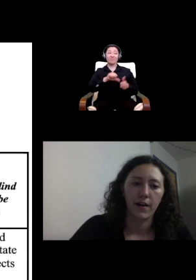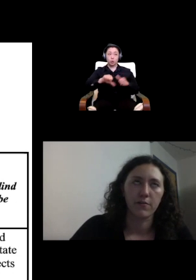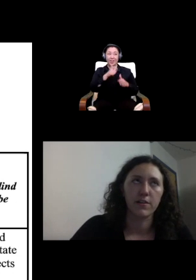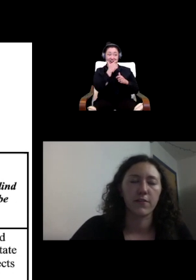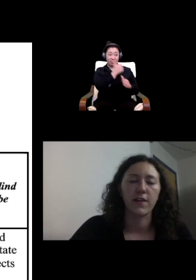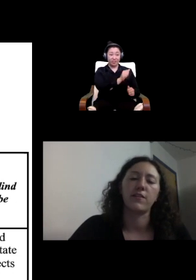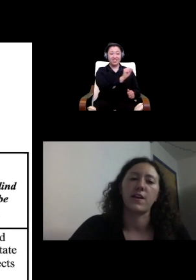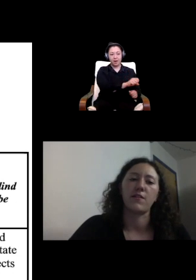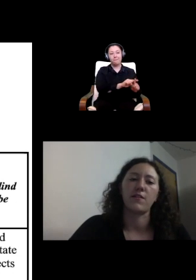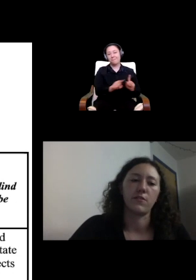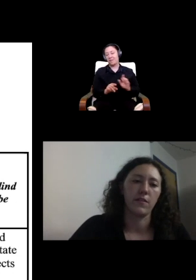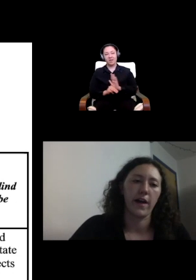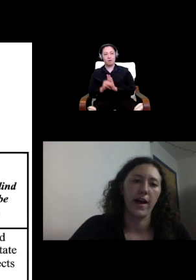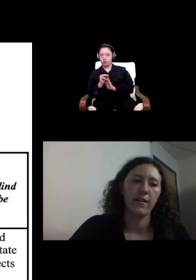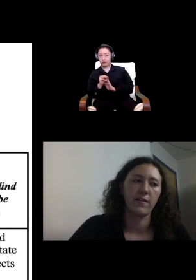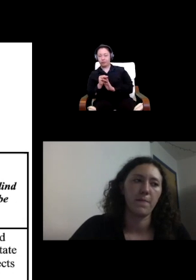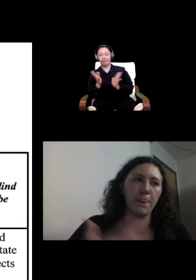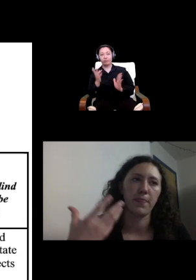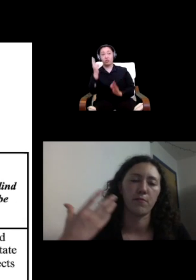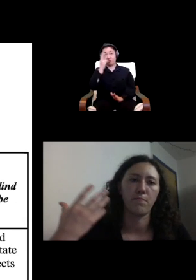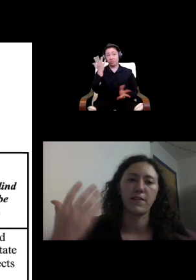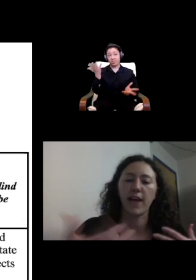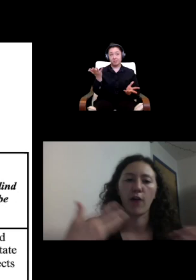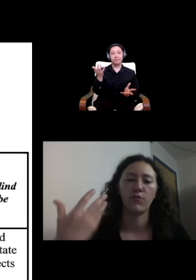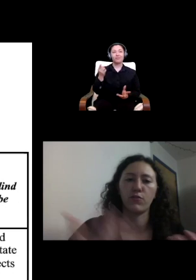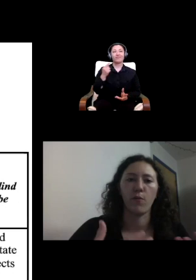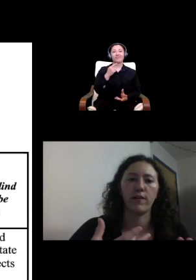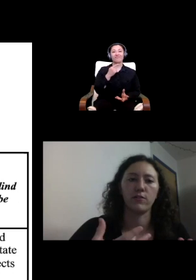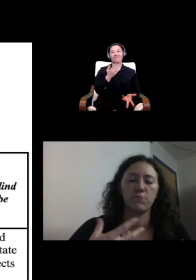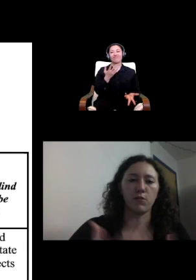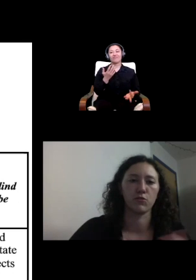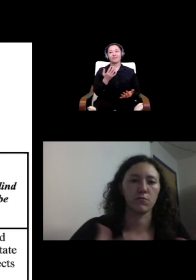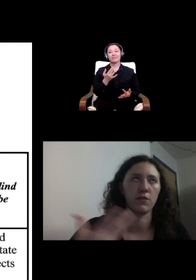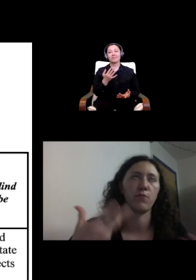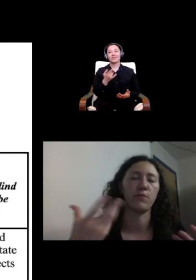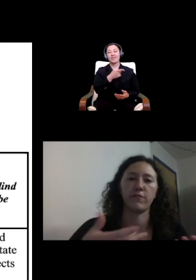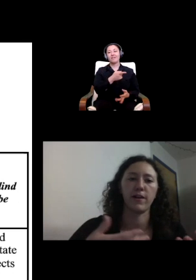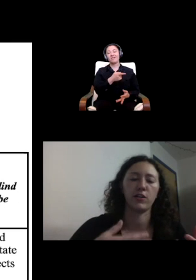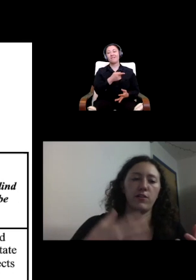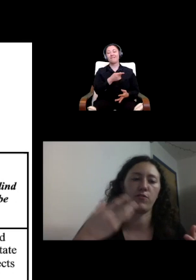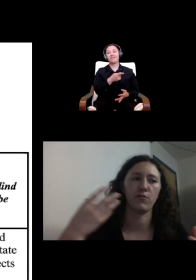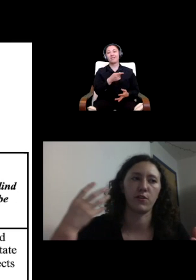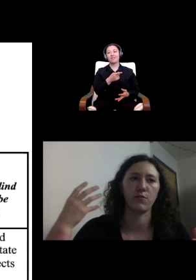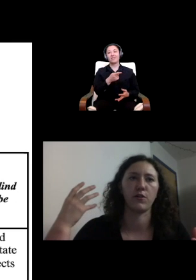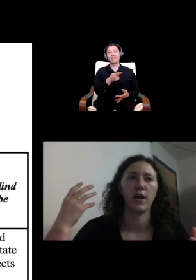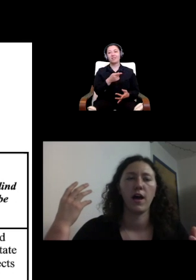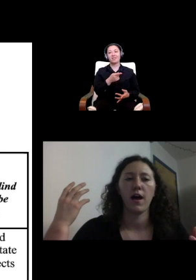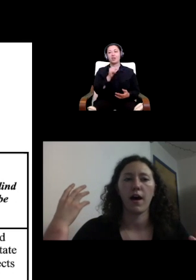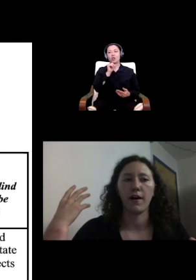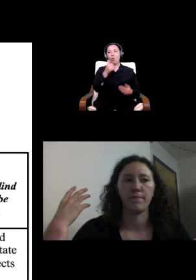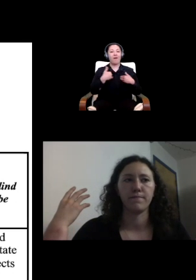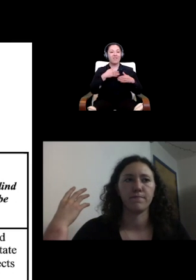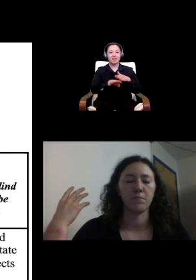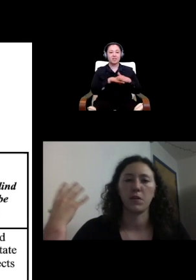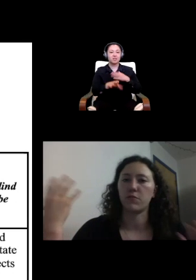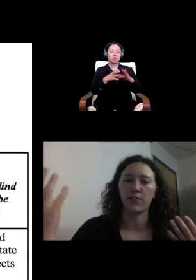The reason for this is they are often missing out on so much information because of sensory